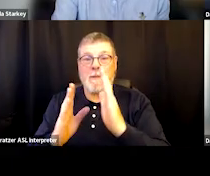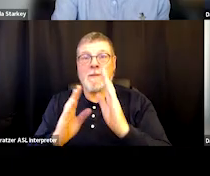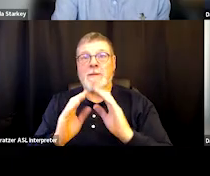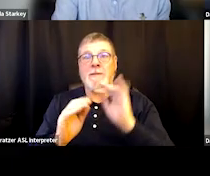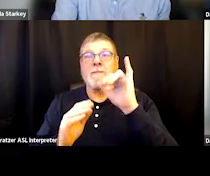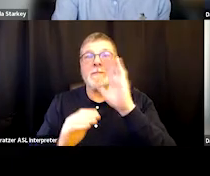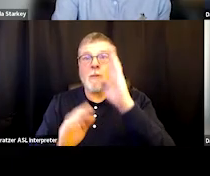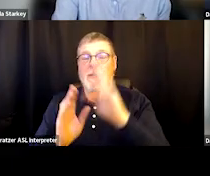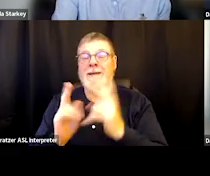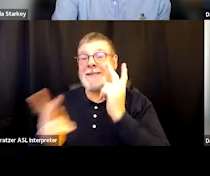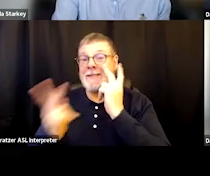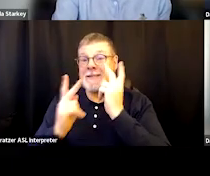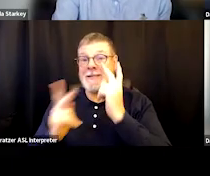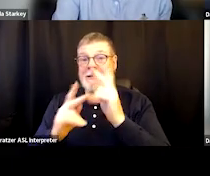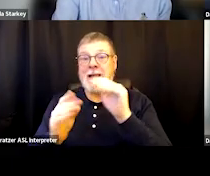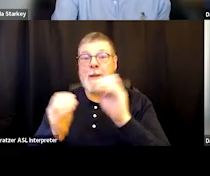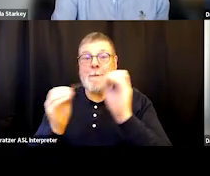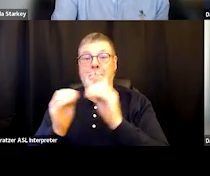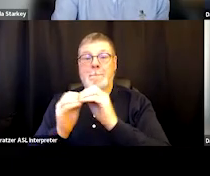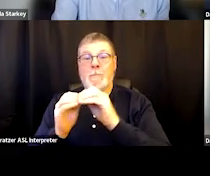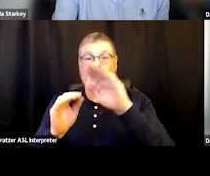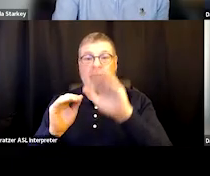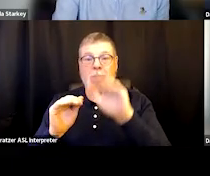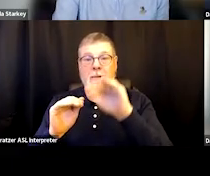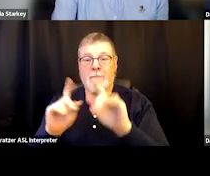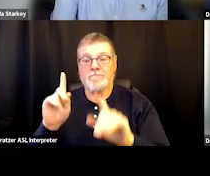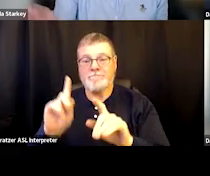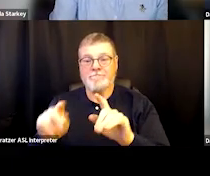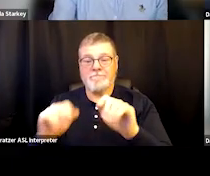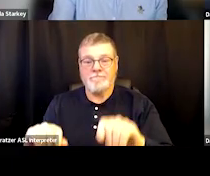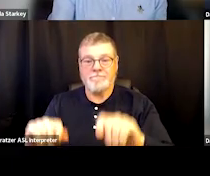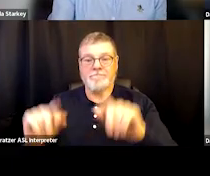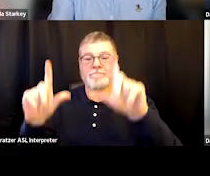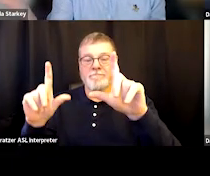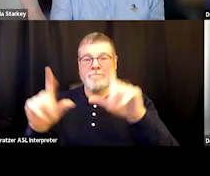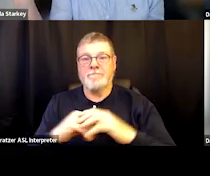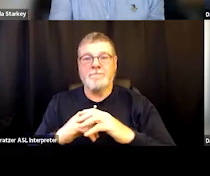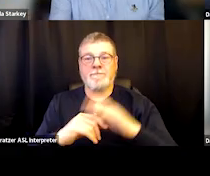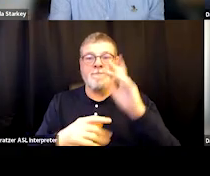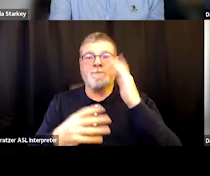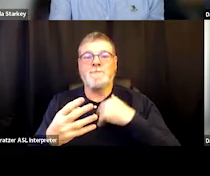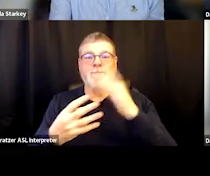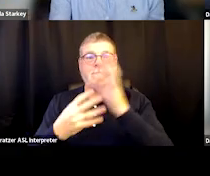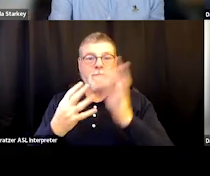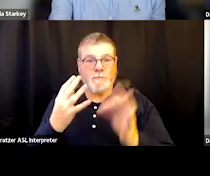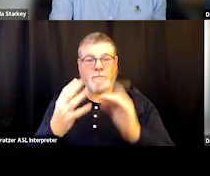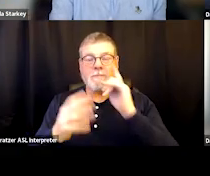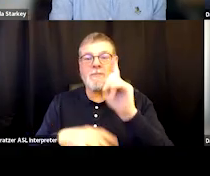You'll find this if you click on more at the bottom of your screen. You will have the option for closed captioning